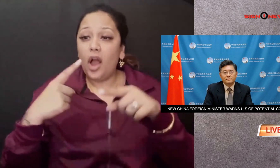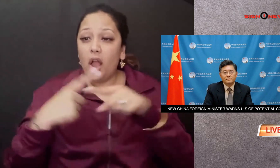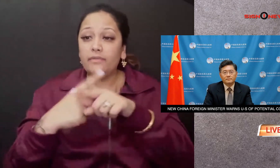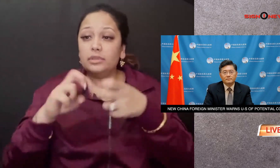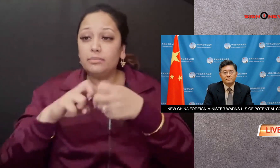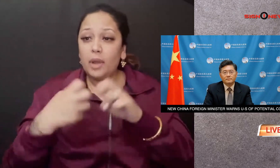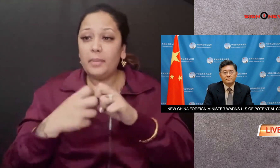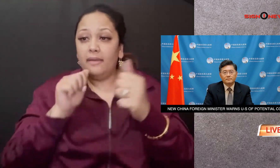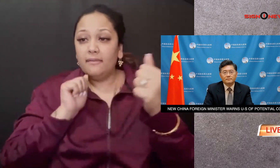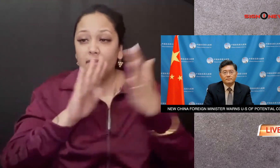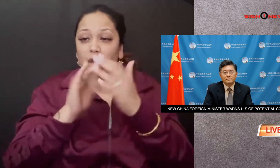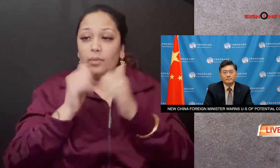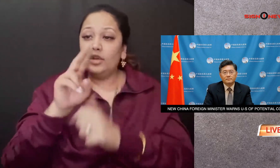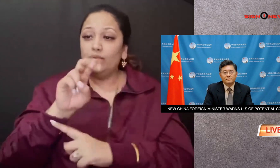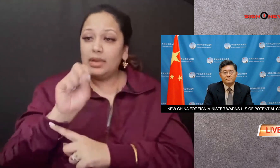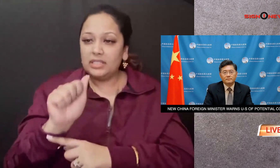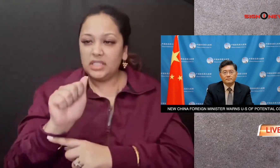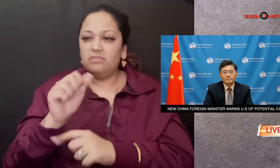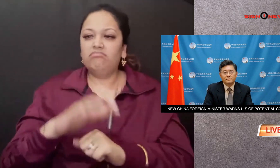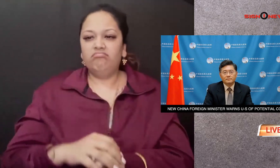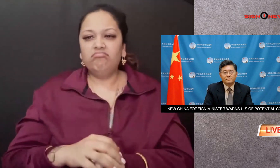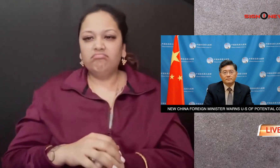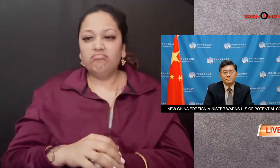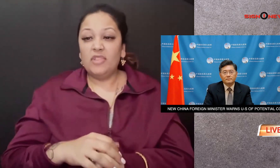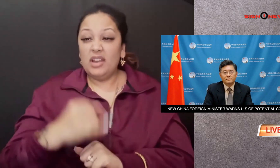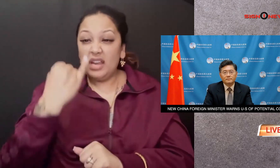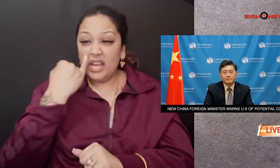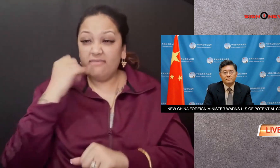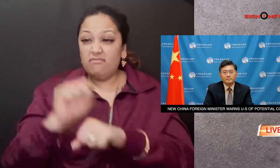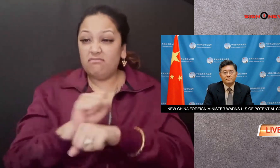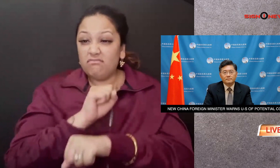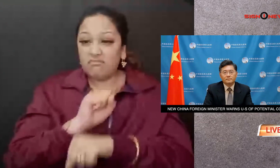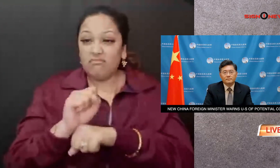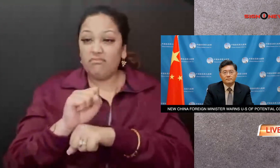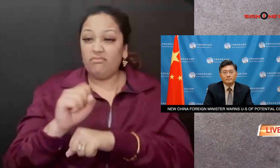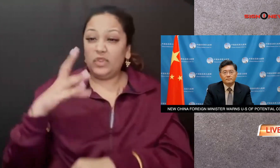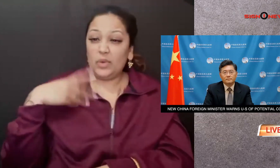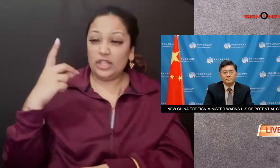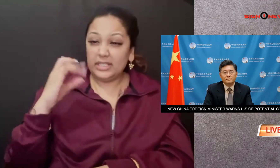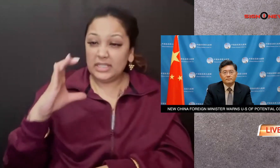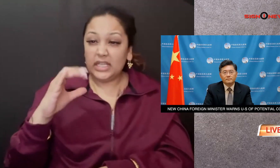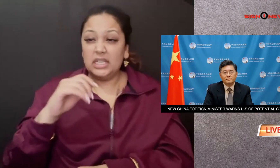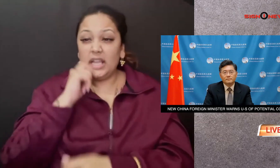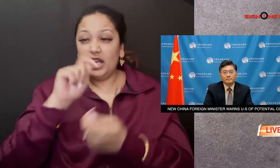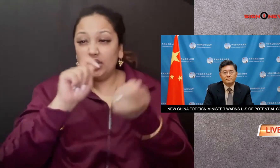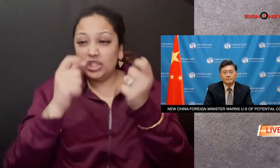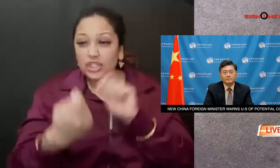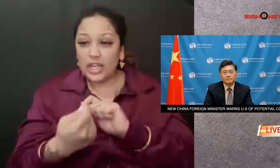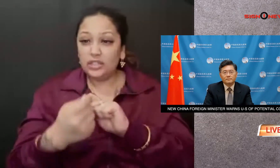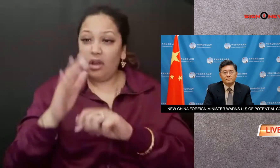King gone warned that conflict and confrontation with the US is inevitable if